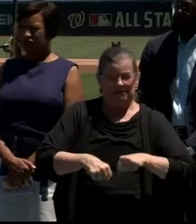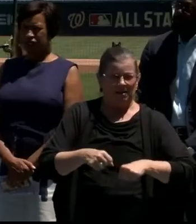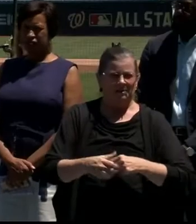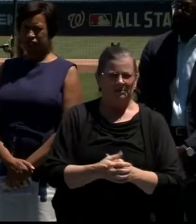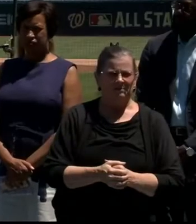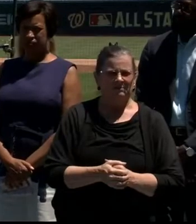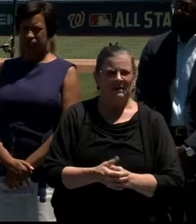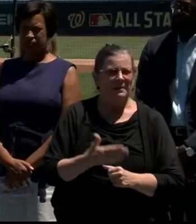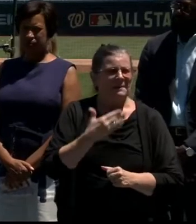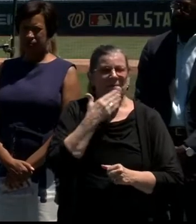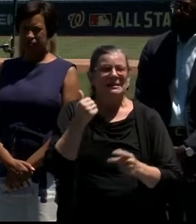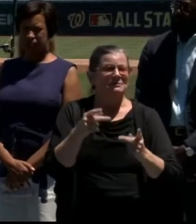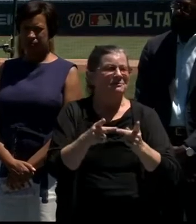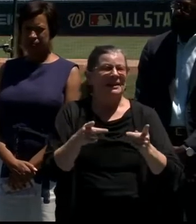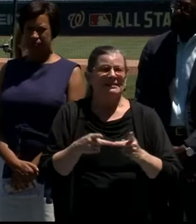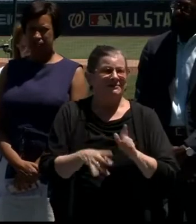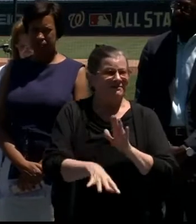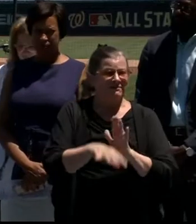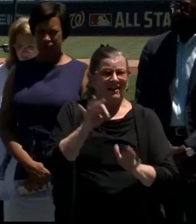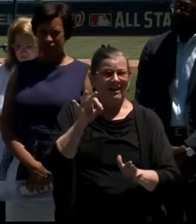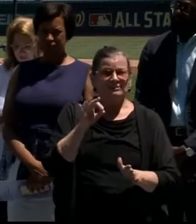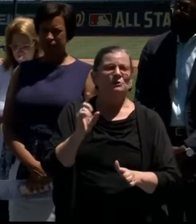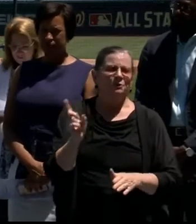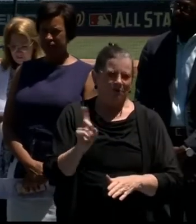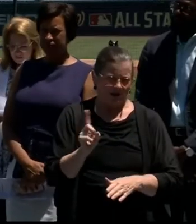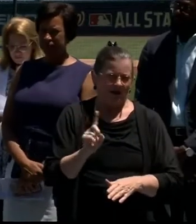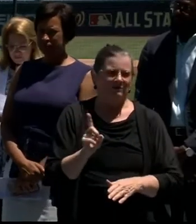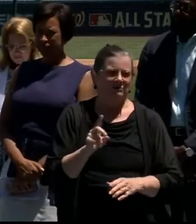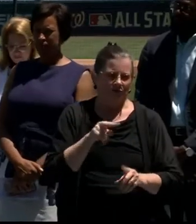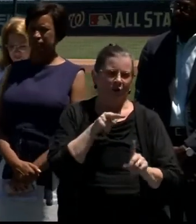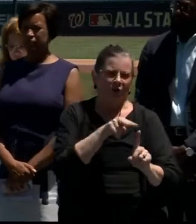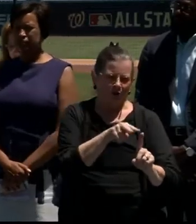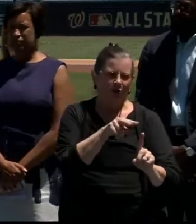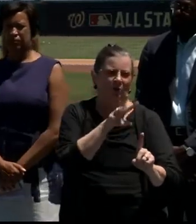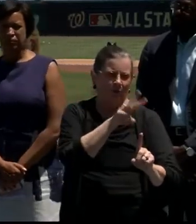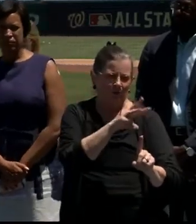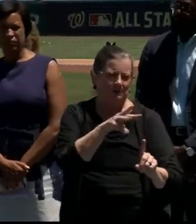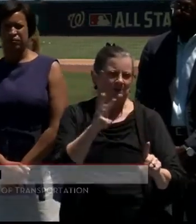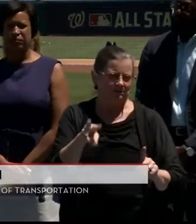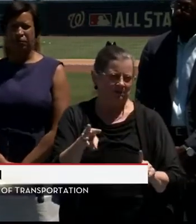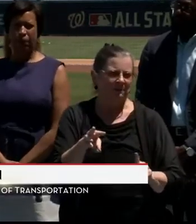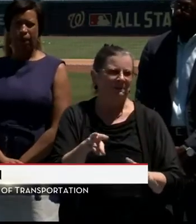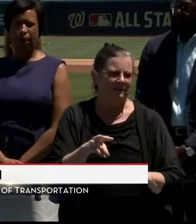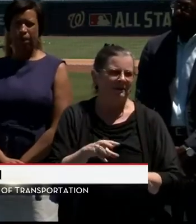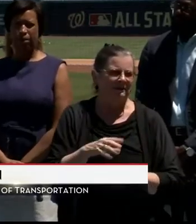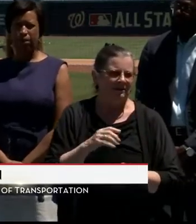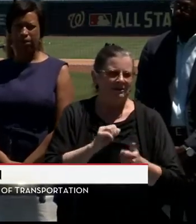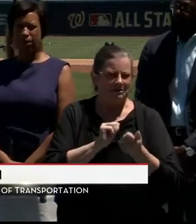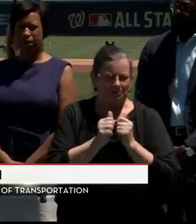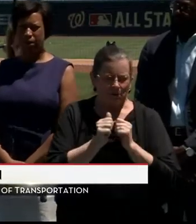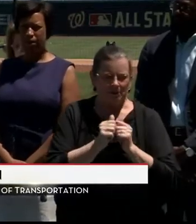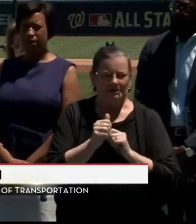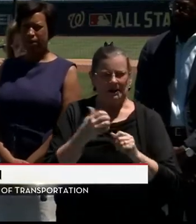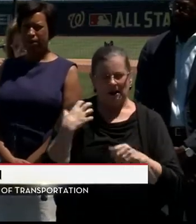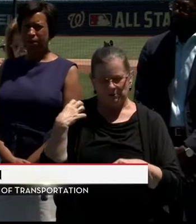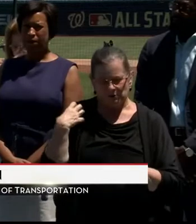ABOUT TRANSPORTATION OPTIONS IS TO VISIT THE WEBSITE SPORTSCAPITAL.DC.GOV OR 888-777, TEXT D.C.